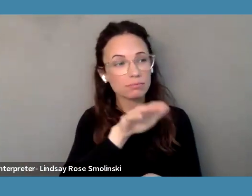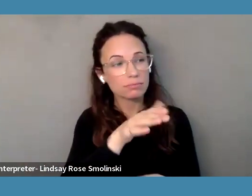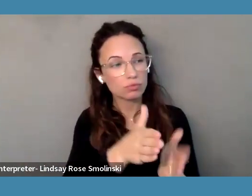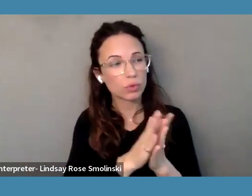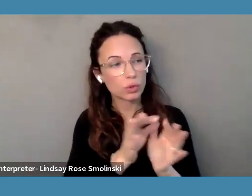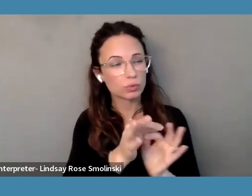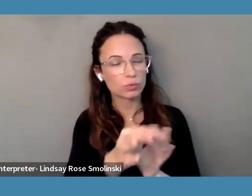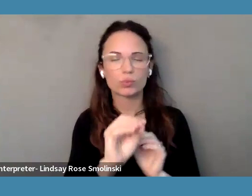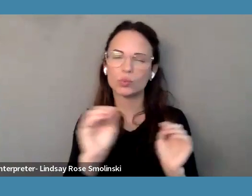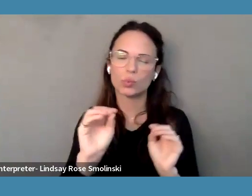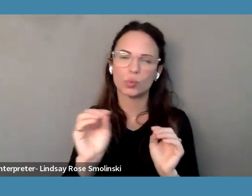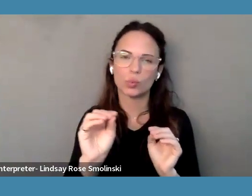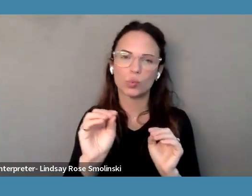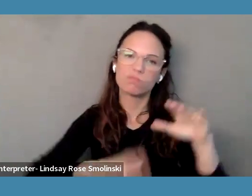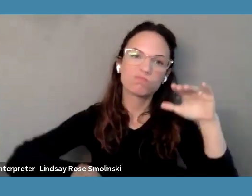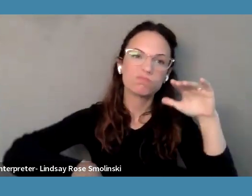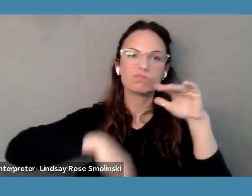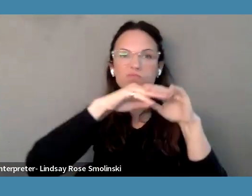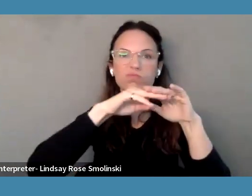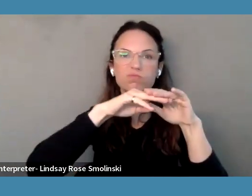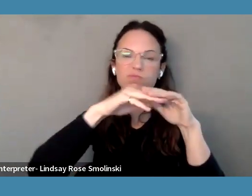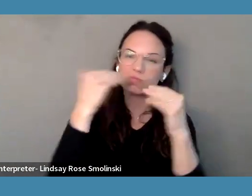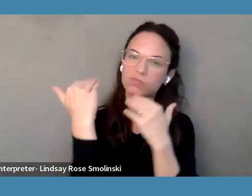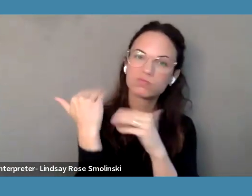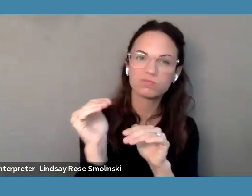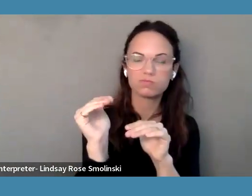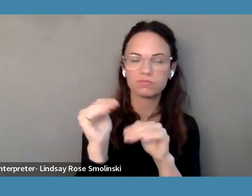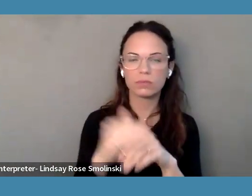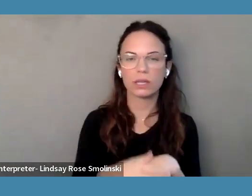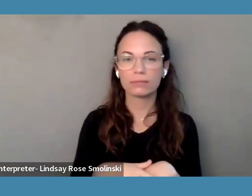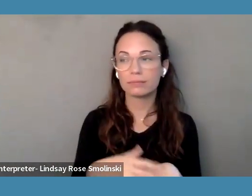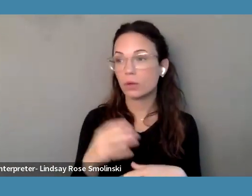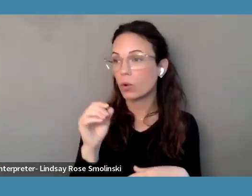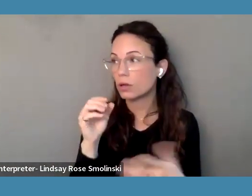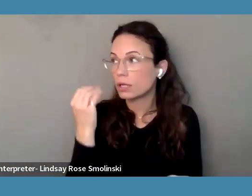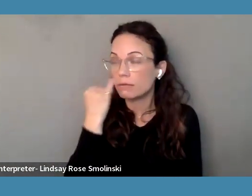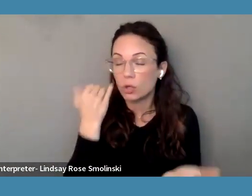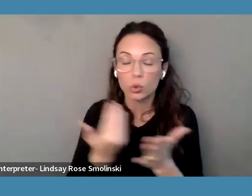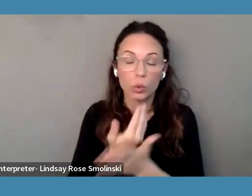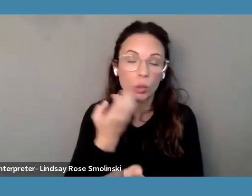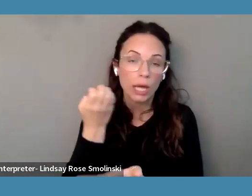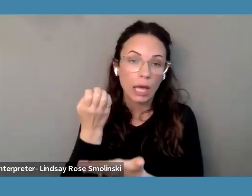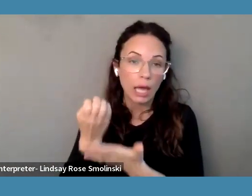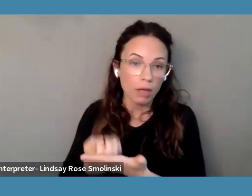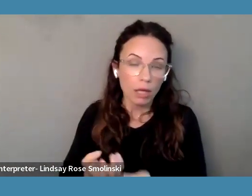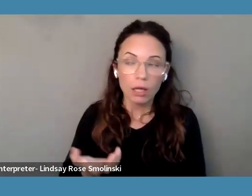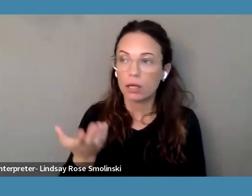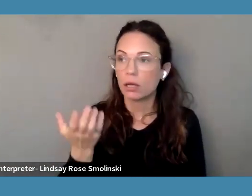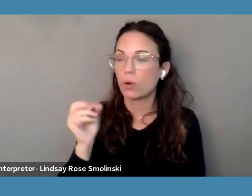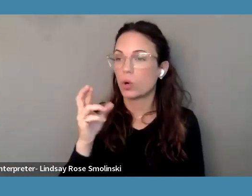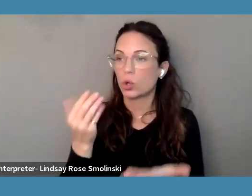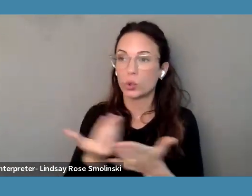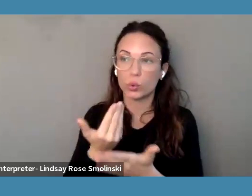there's no max, should, you know, new evidence or a new doctor become